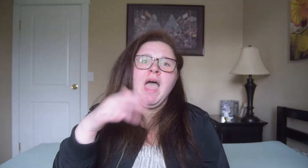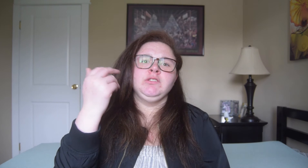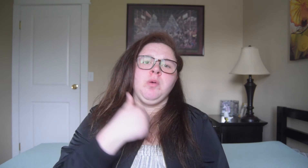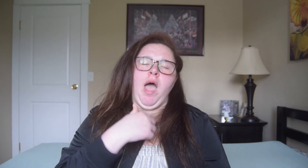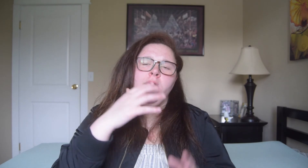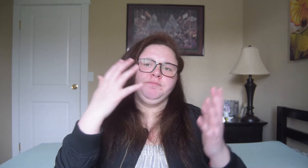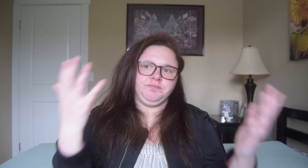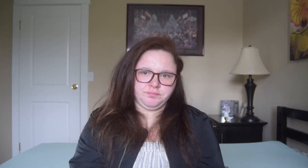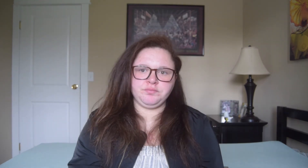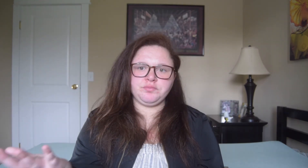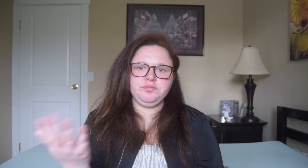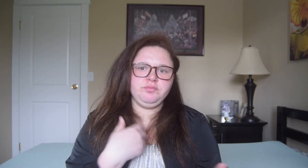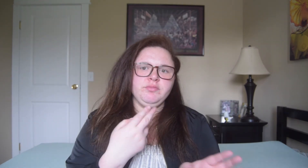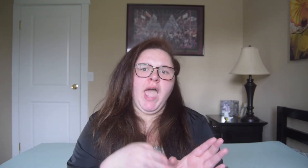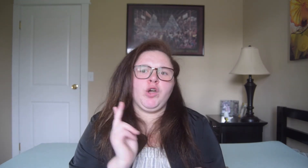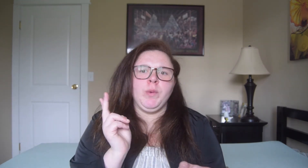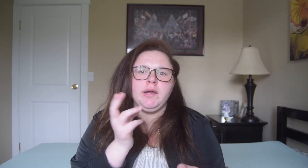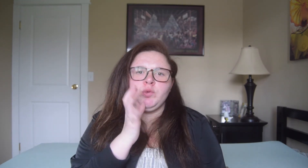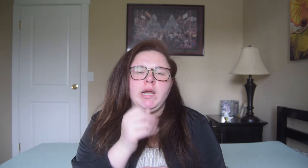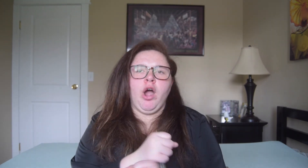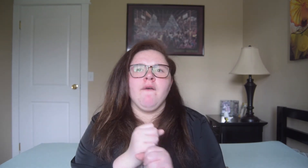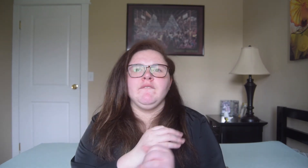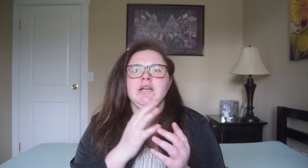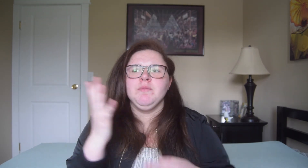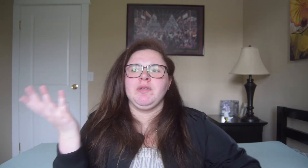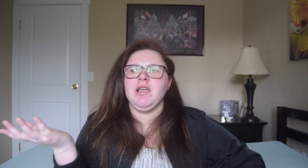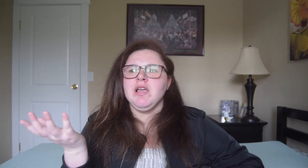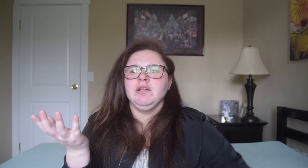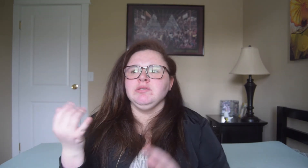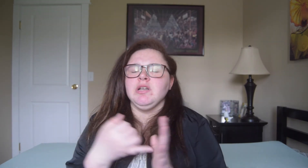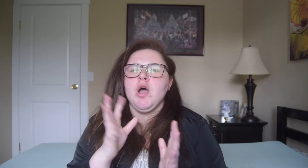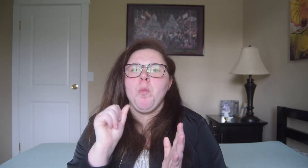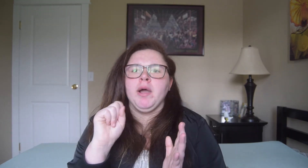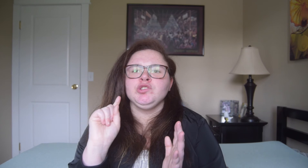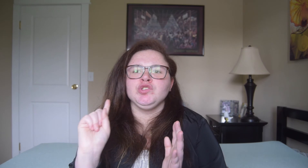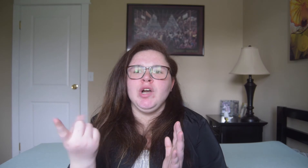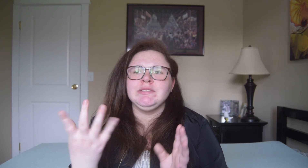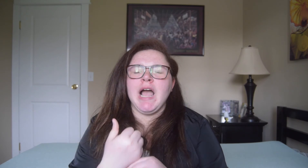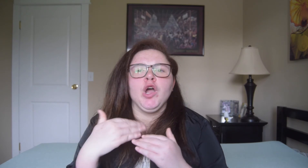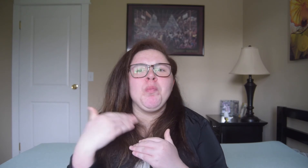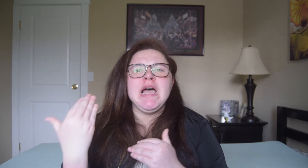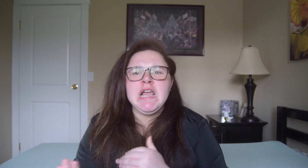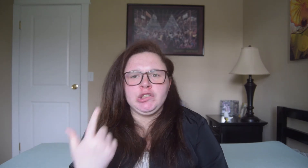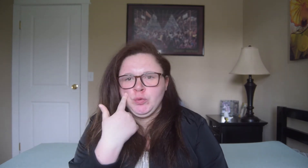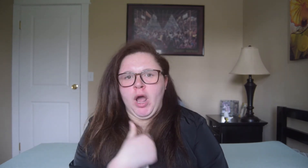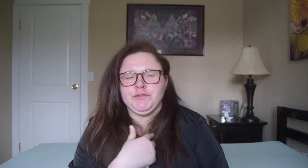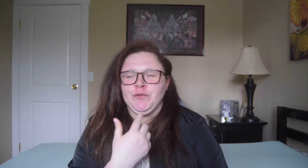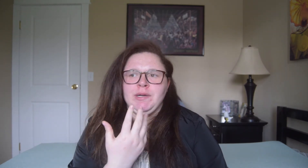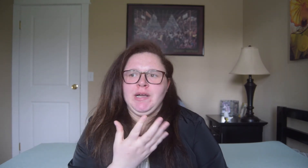So, that's why I quit drinking coffee because it was getting way too much for me